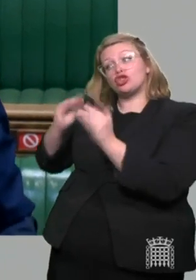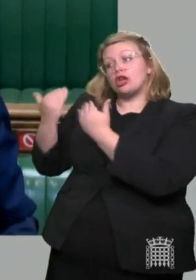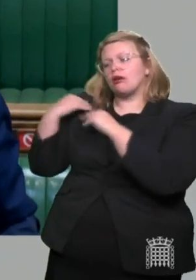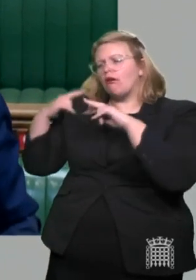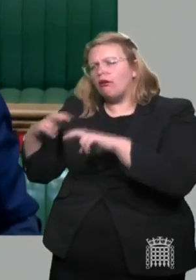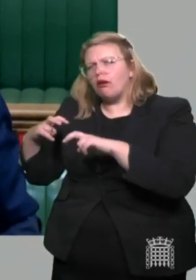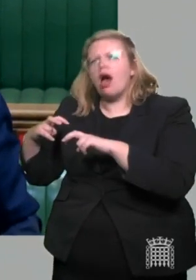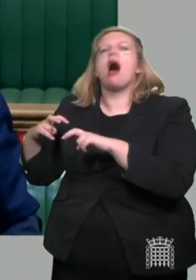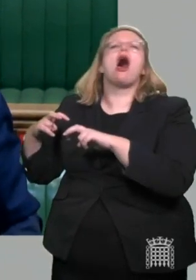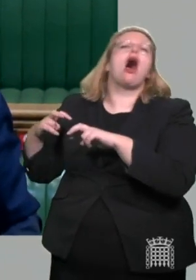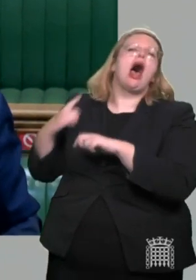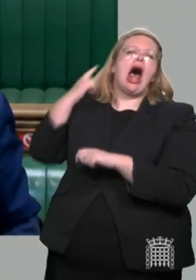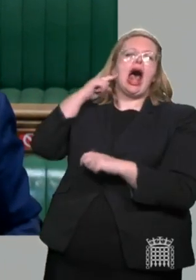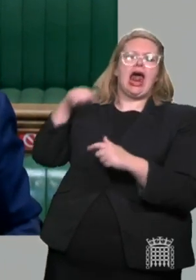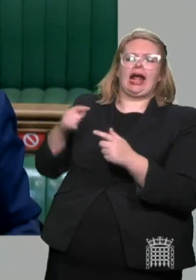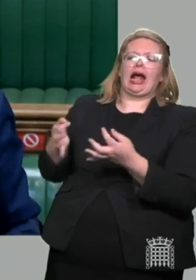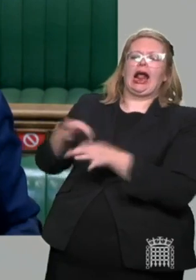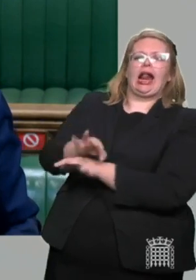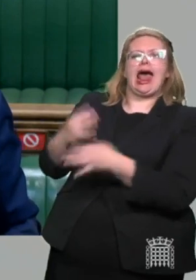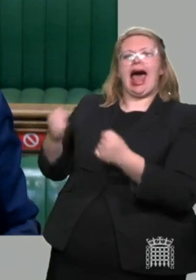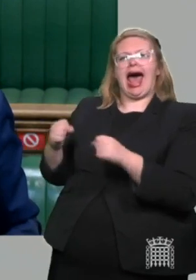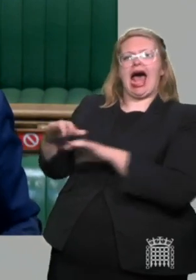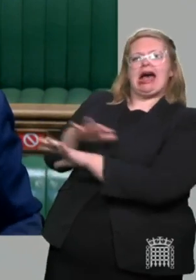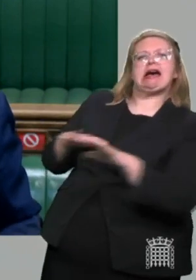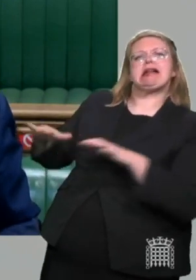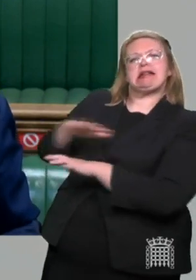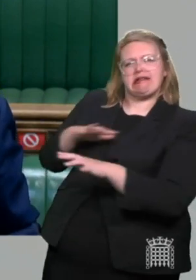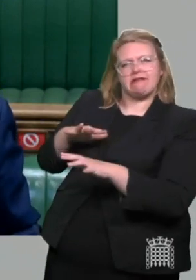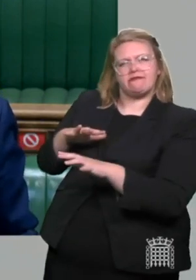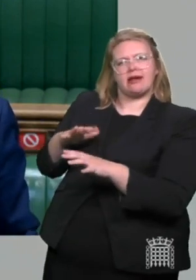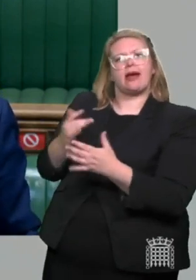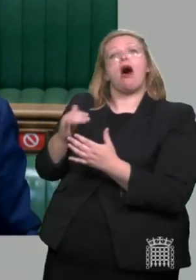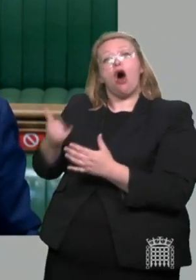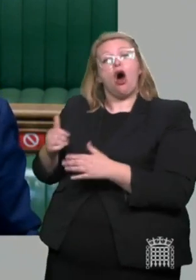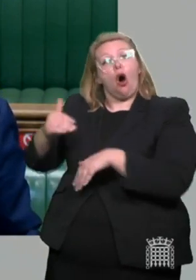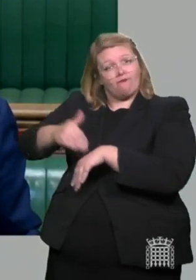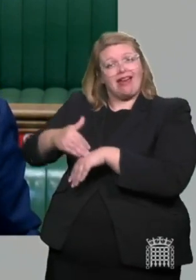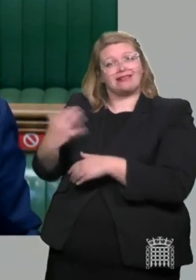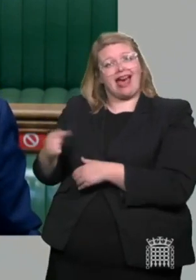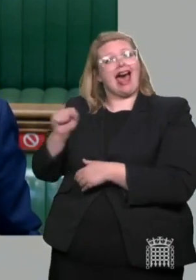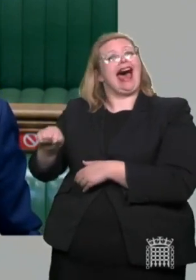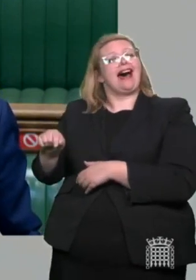grounds to suspect that an offence or offences may have occurred. That is incredibly serious.